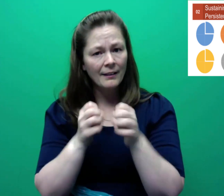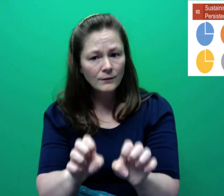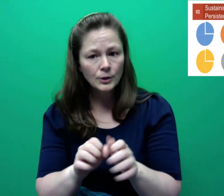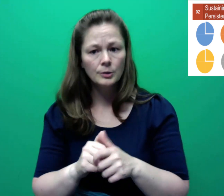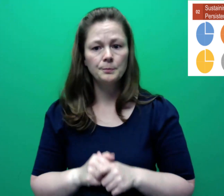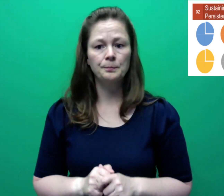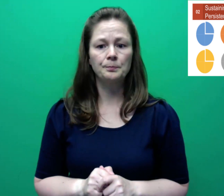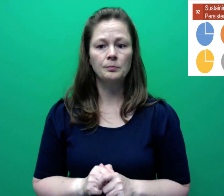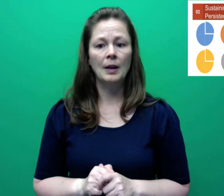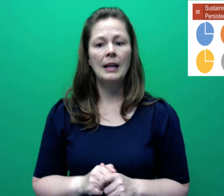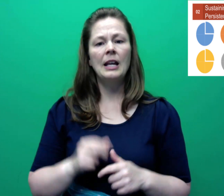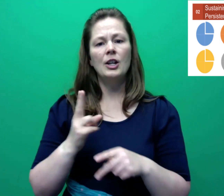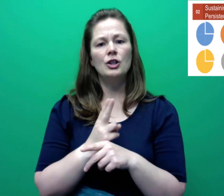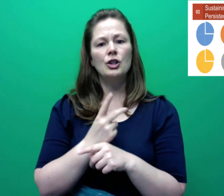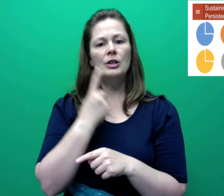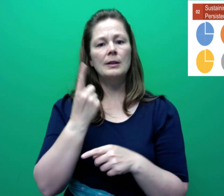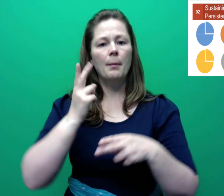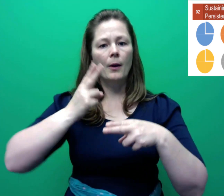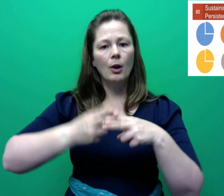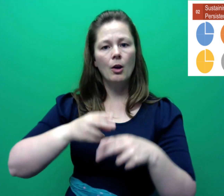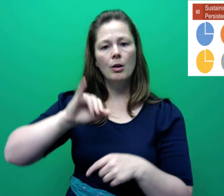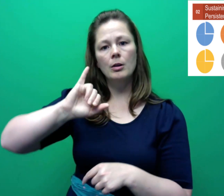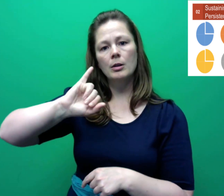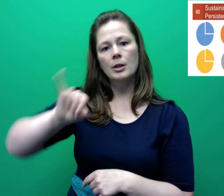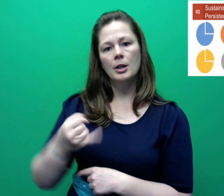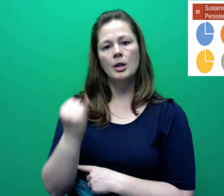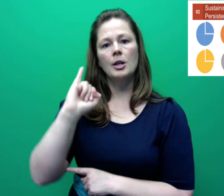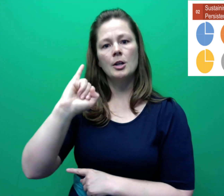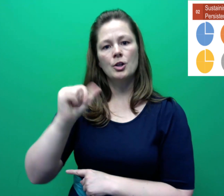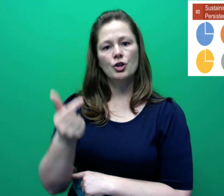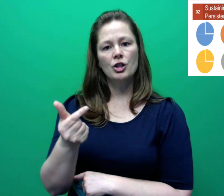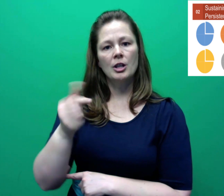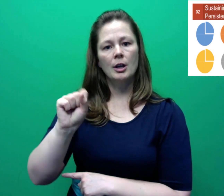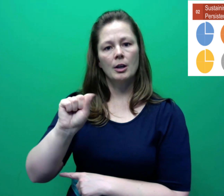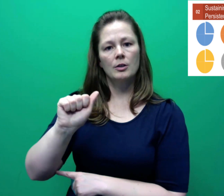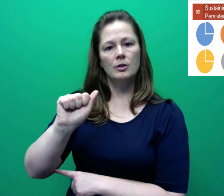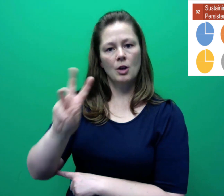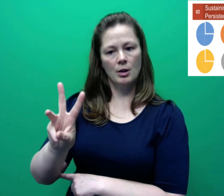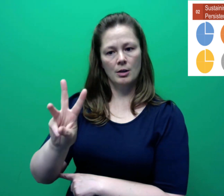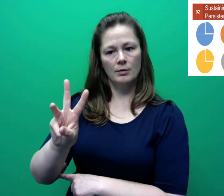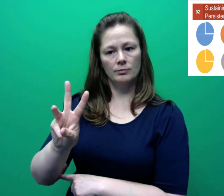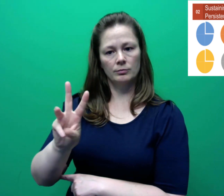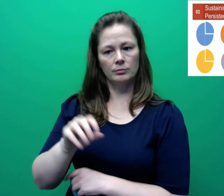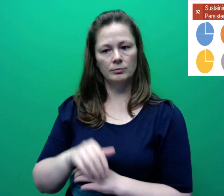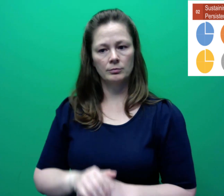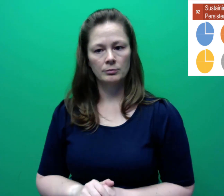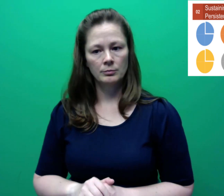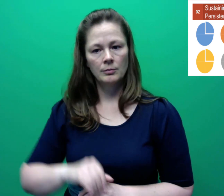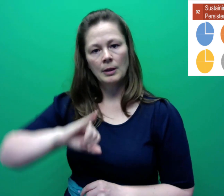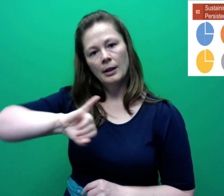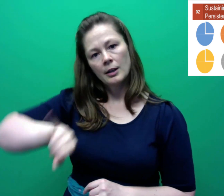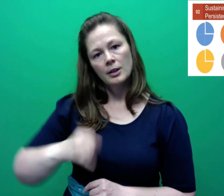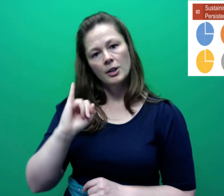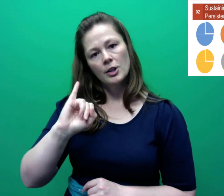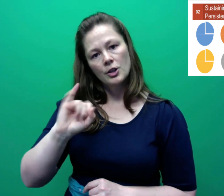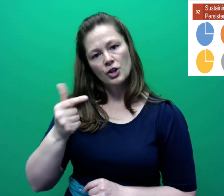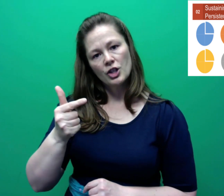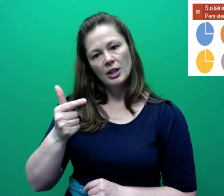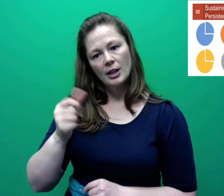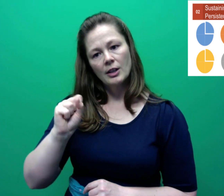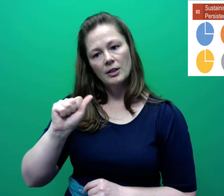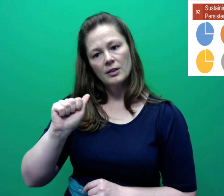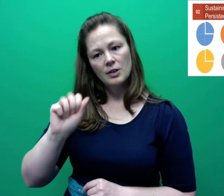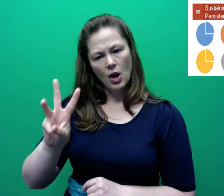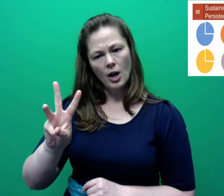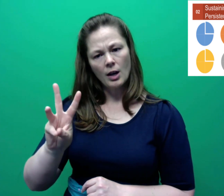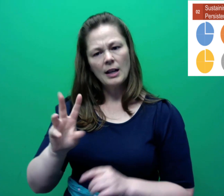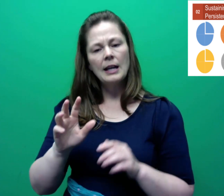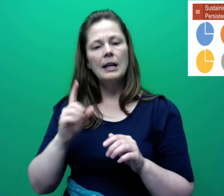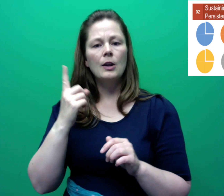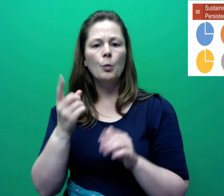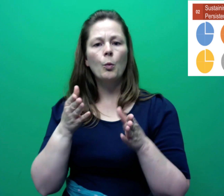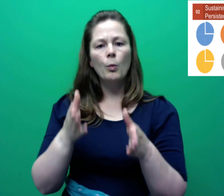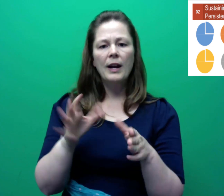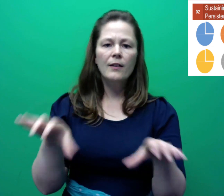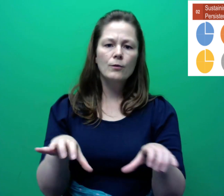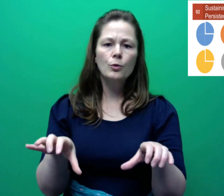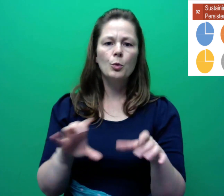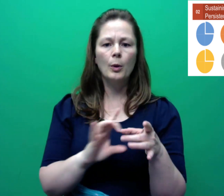sustaining effort and persistence is to use a jigsaw method. Jigsaw is a form of